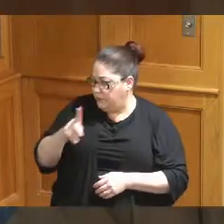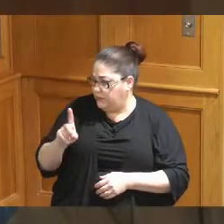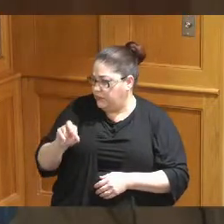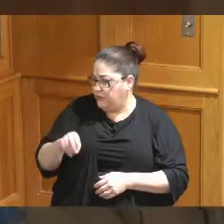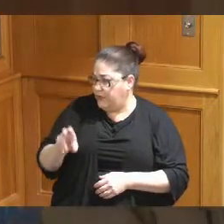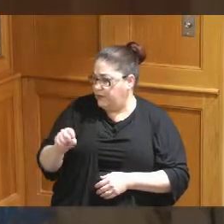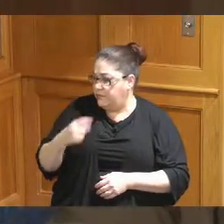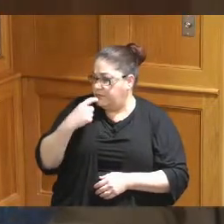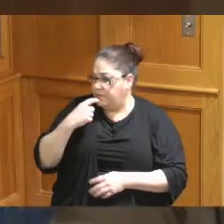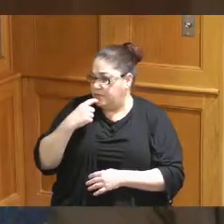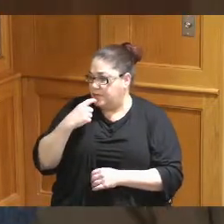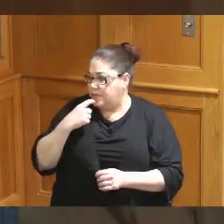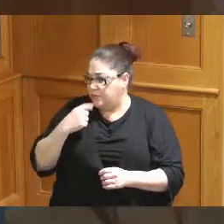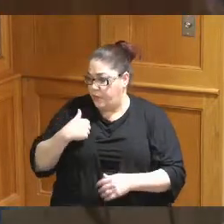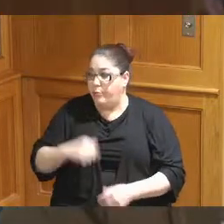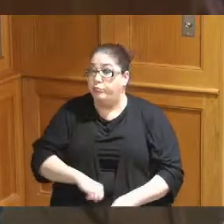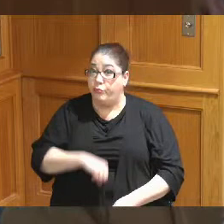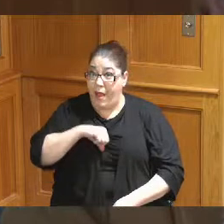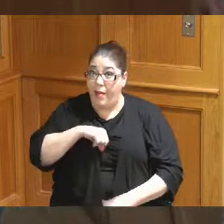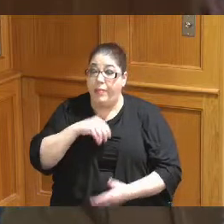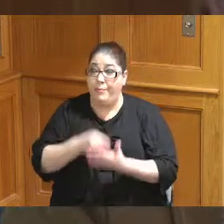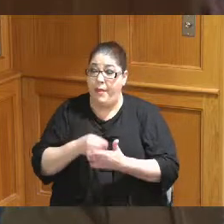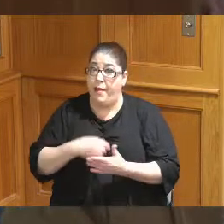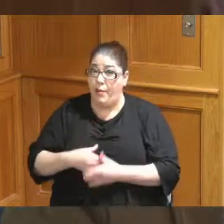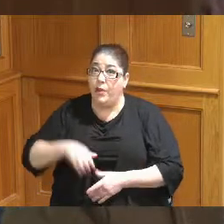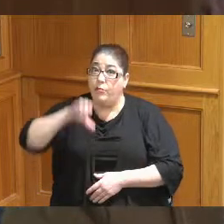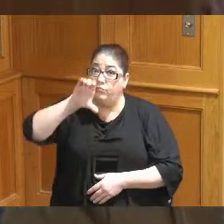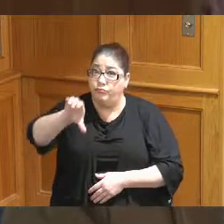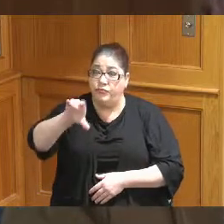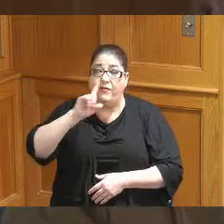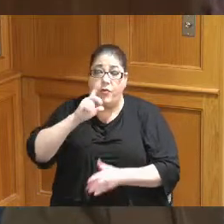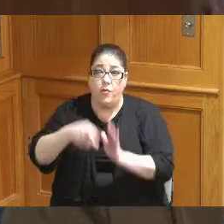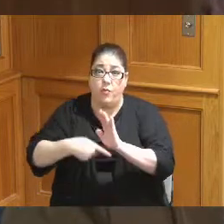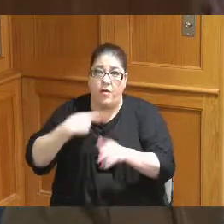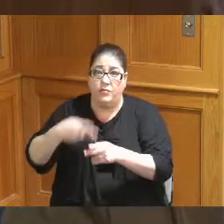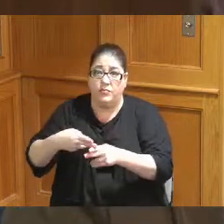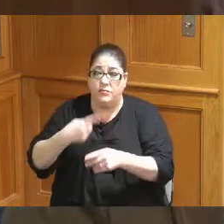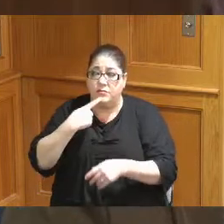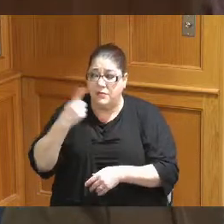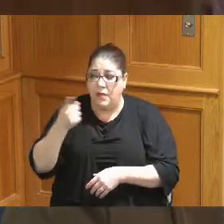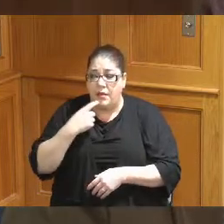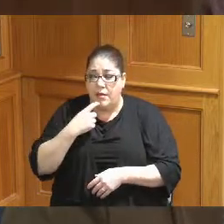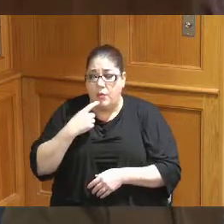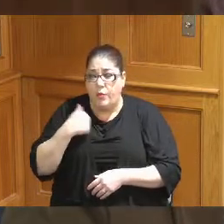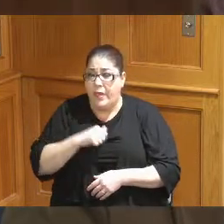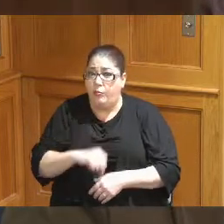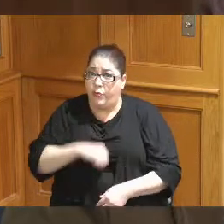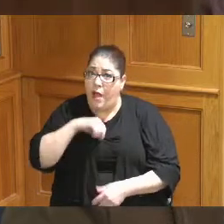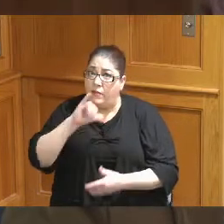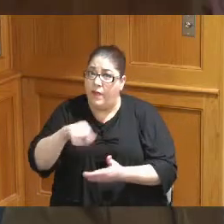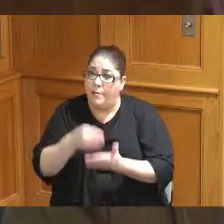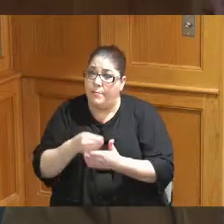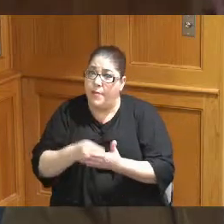very proud of the the money that we have allocated for exactly what you say because we you have